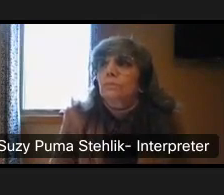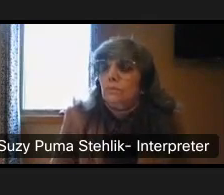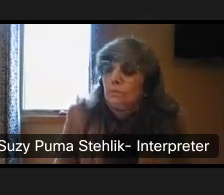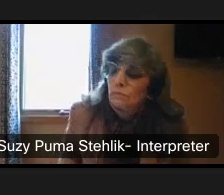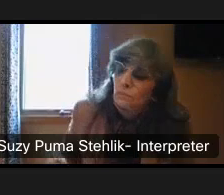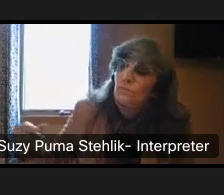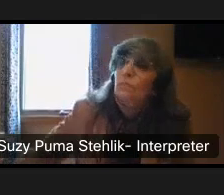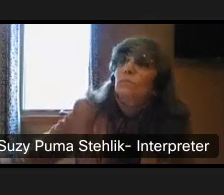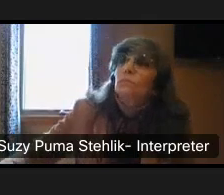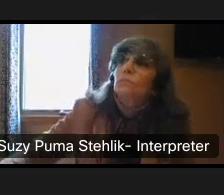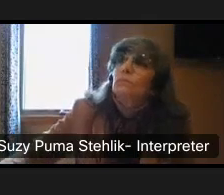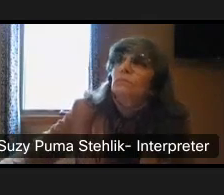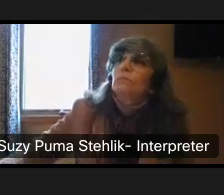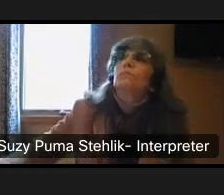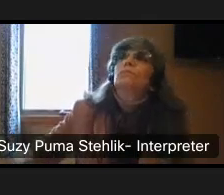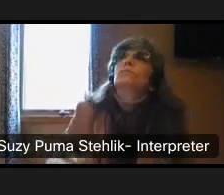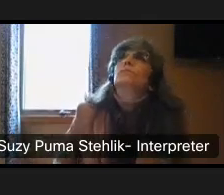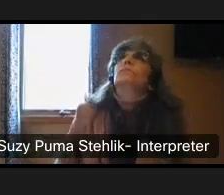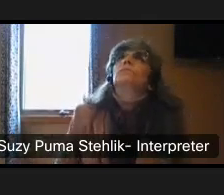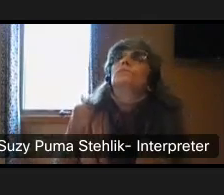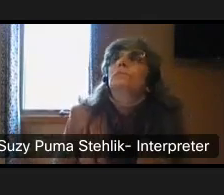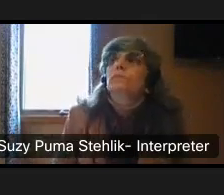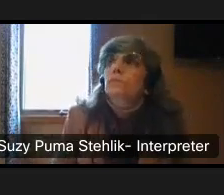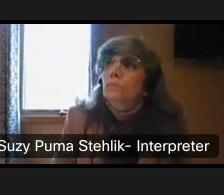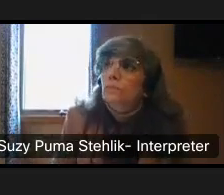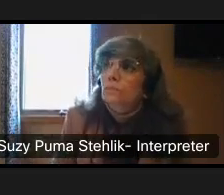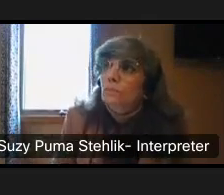The fire escape as per.